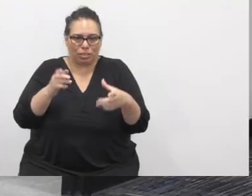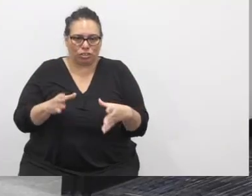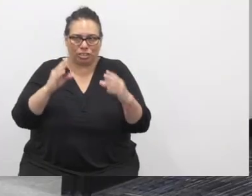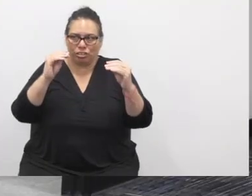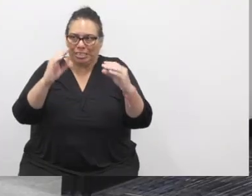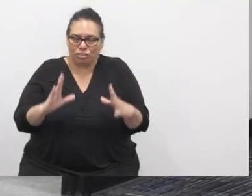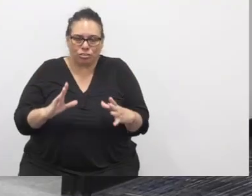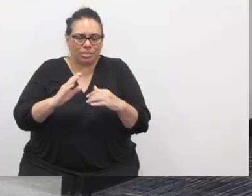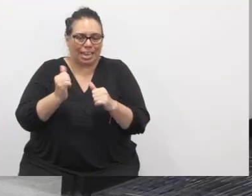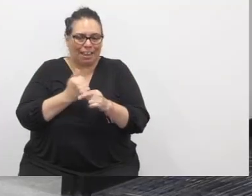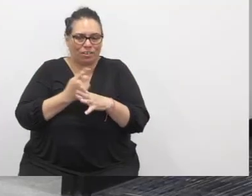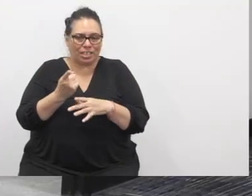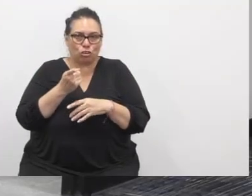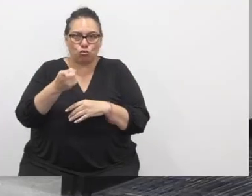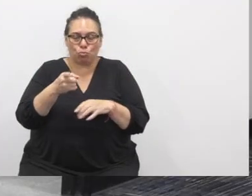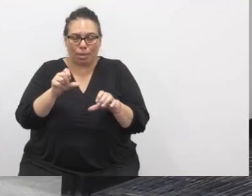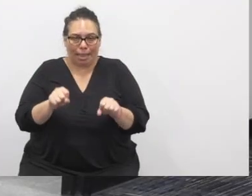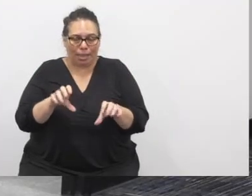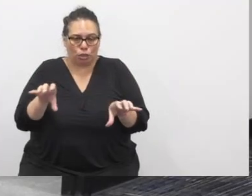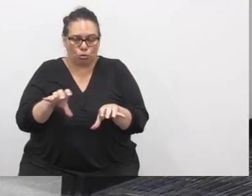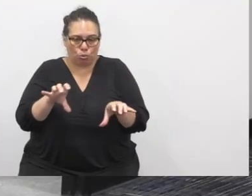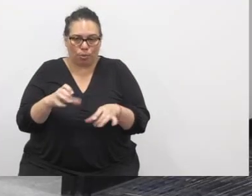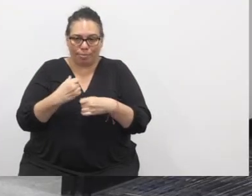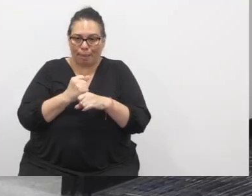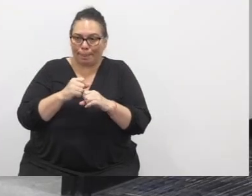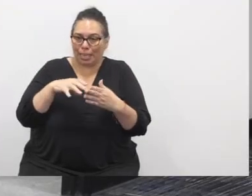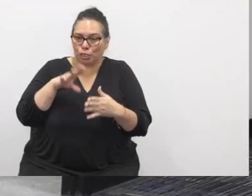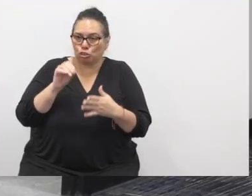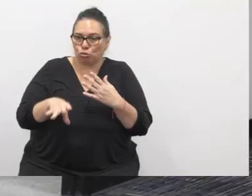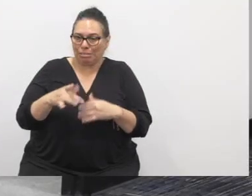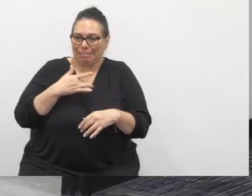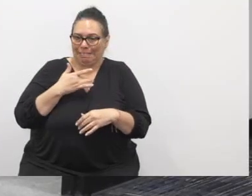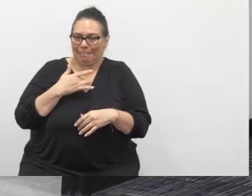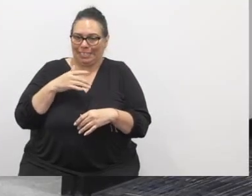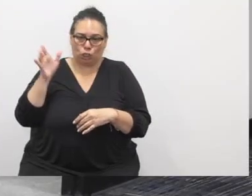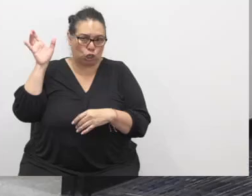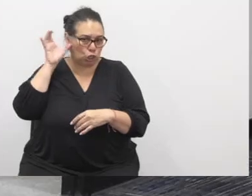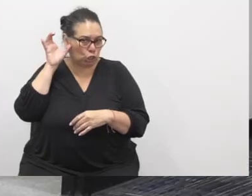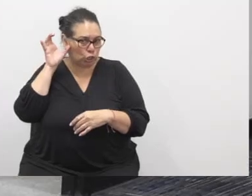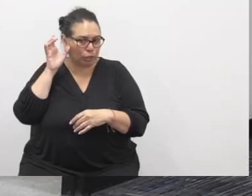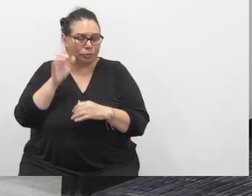everything that you can do that makes students feel heard and listened to